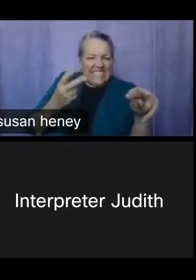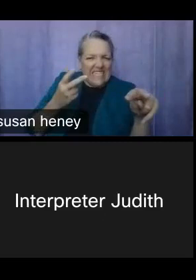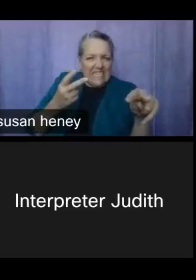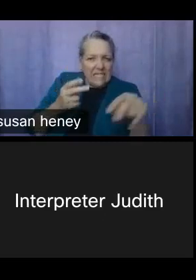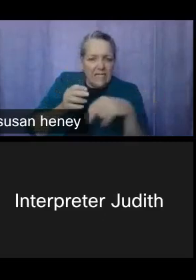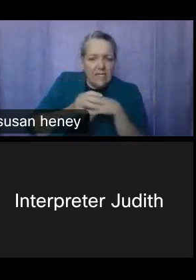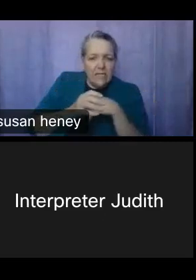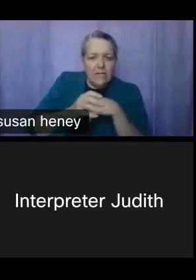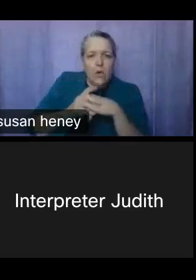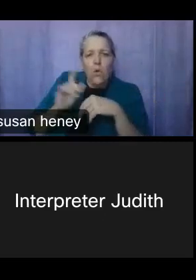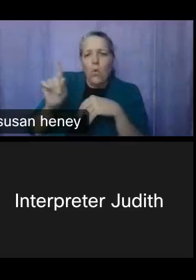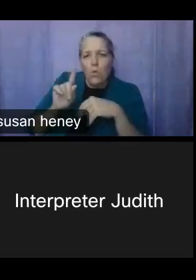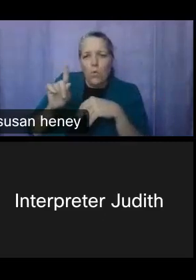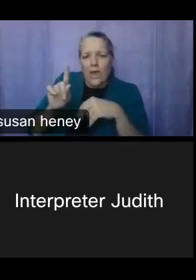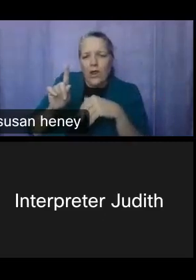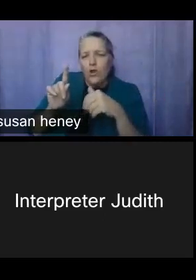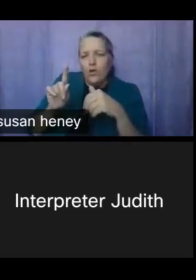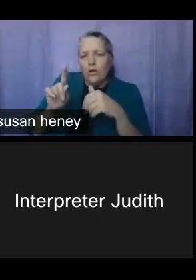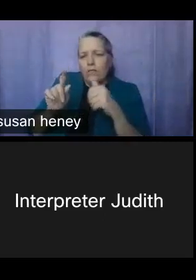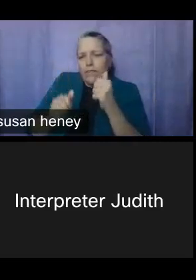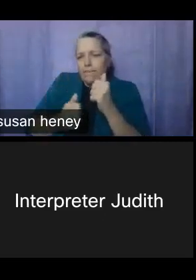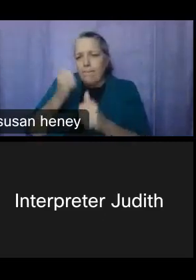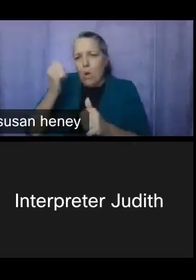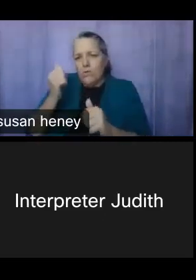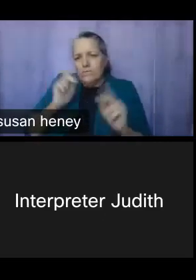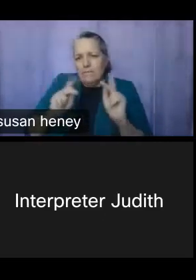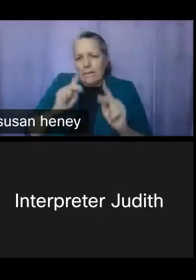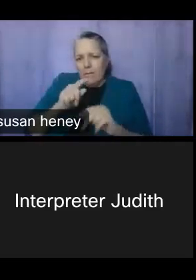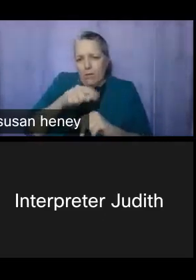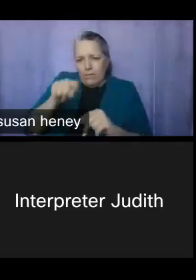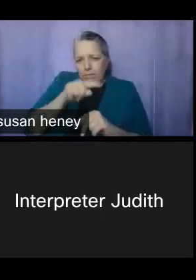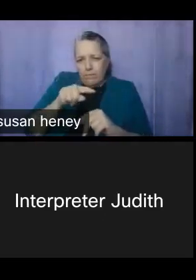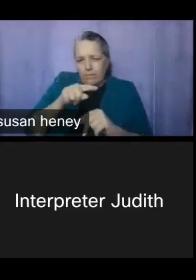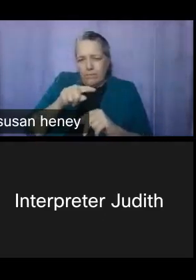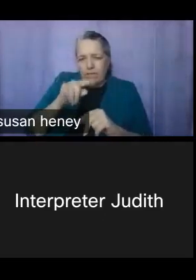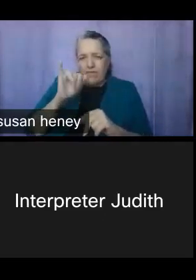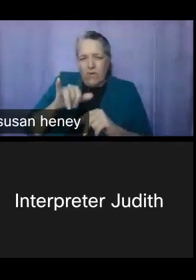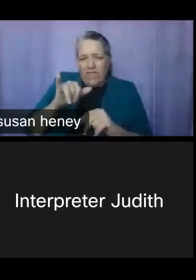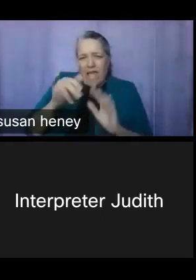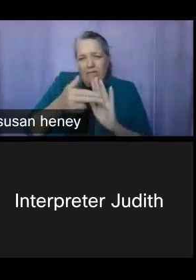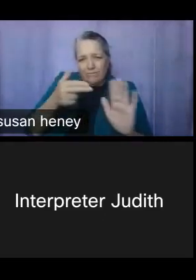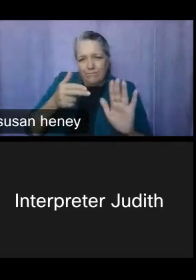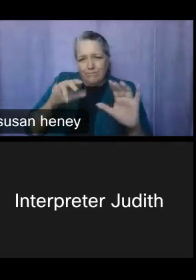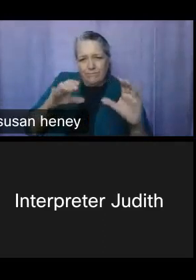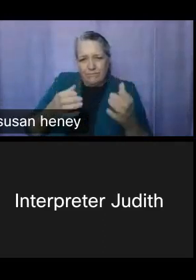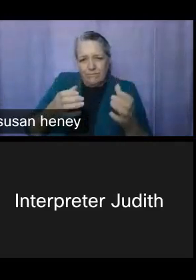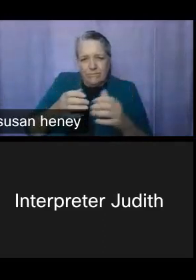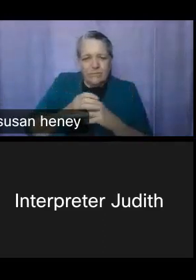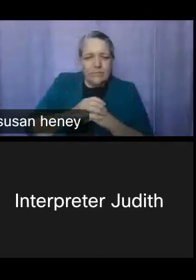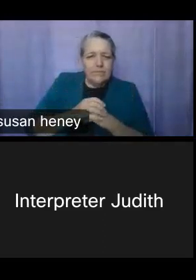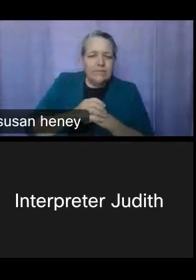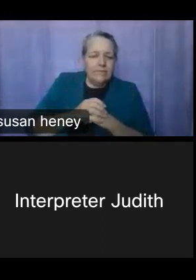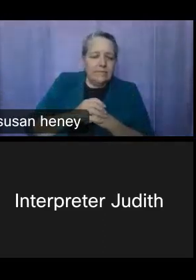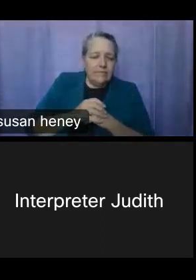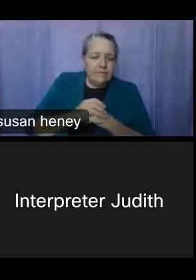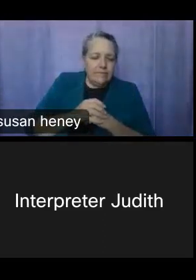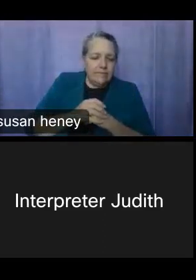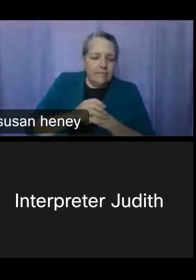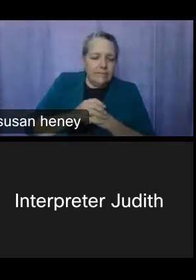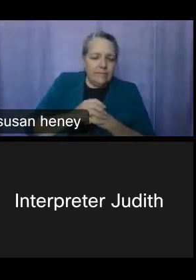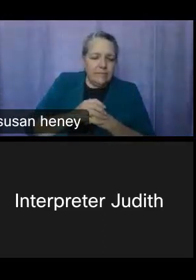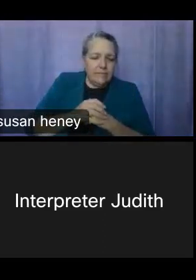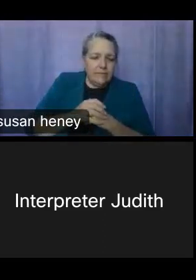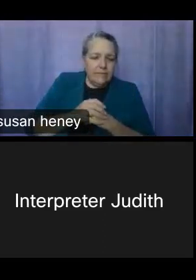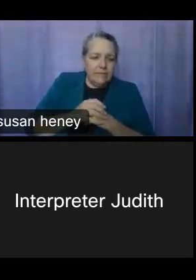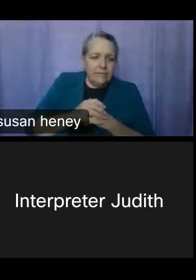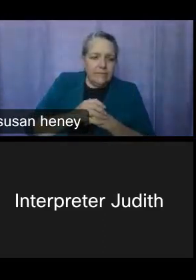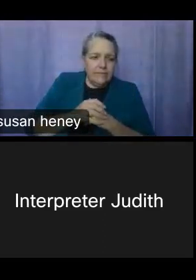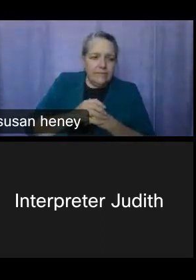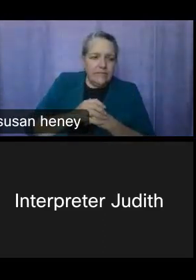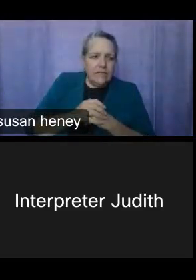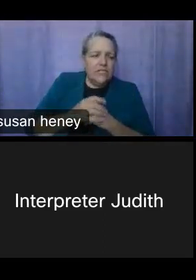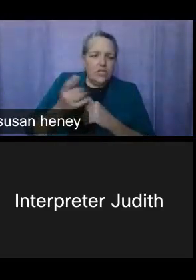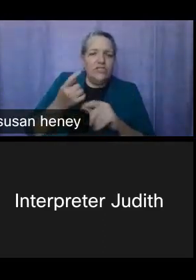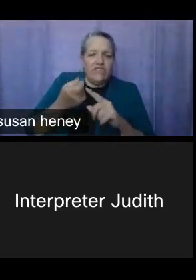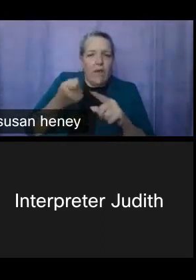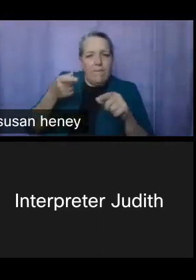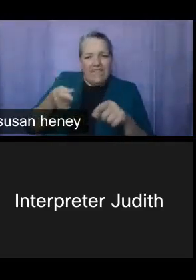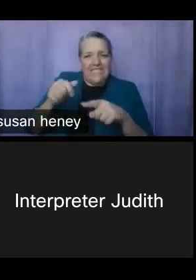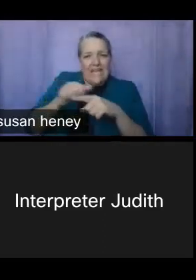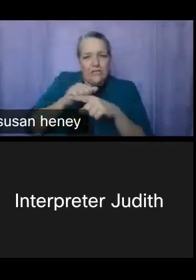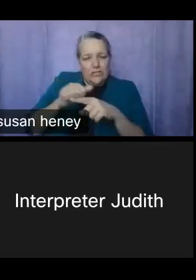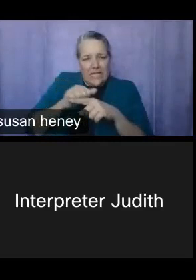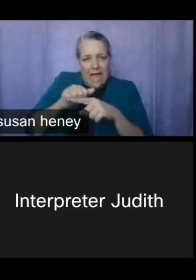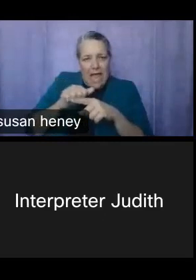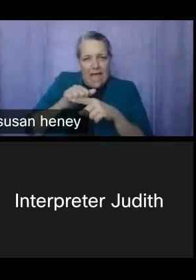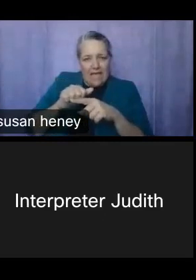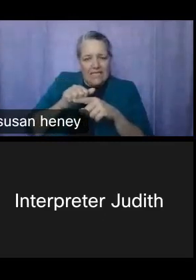but you can kind of just eyeball it, and see where is the largest number. So just knowing